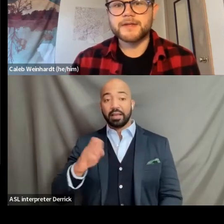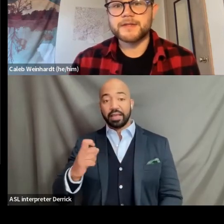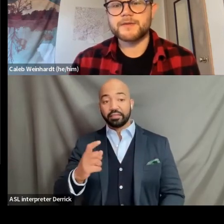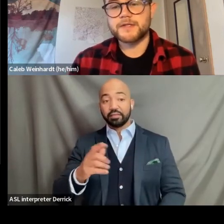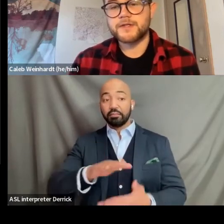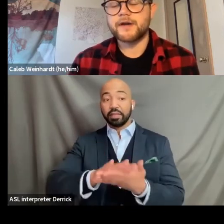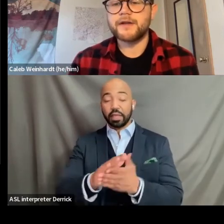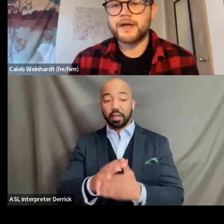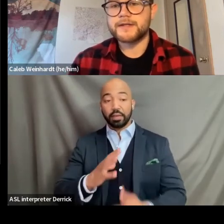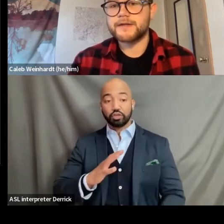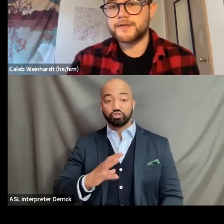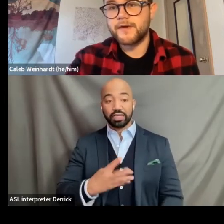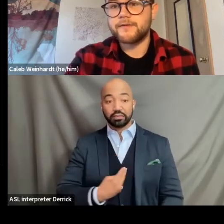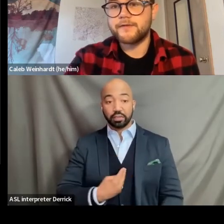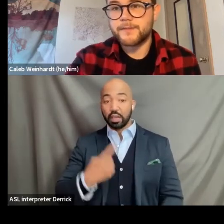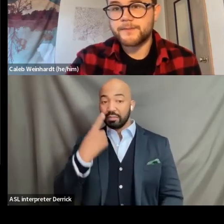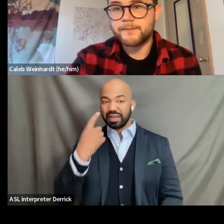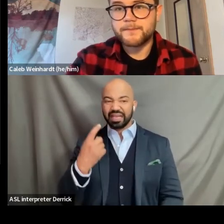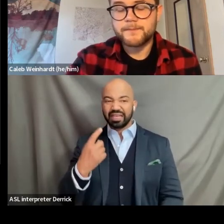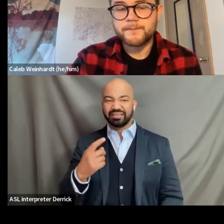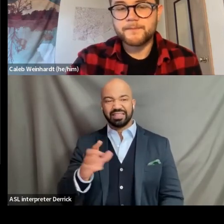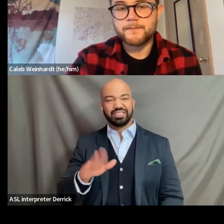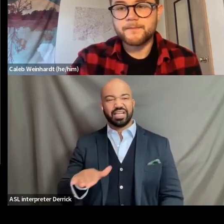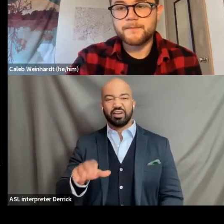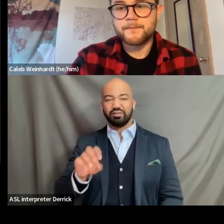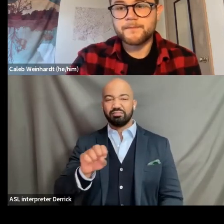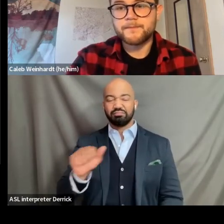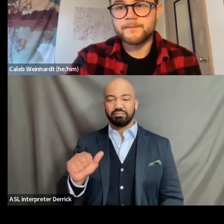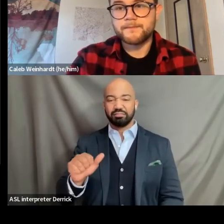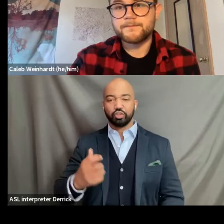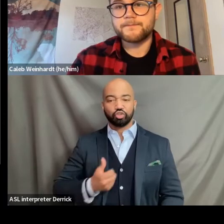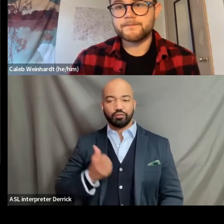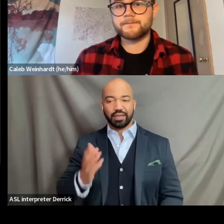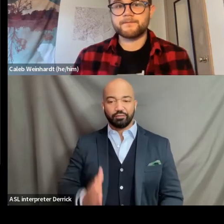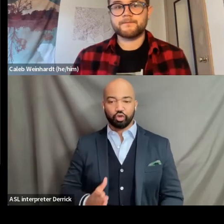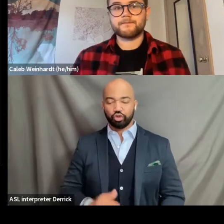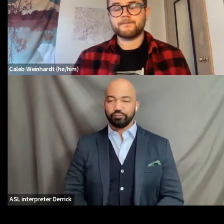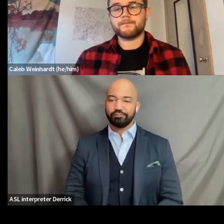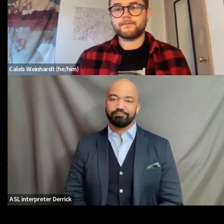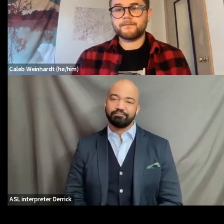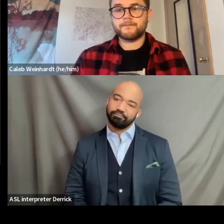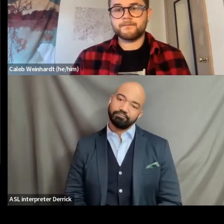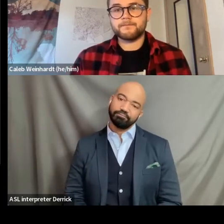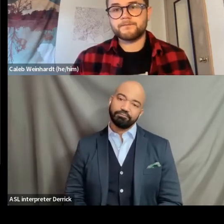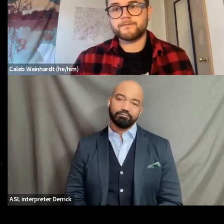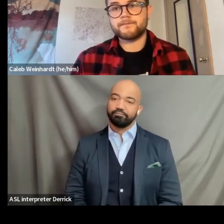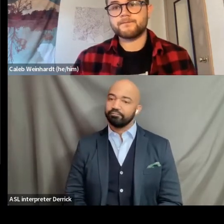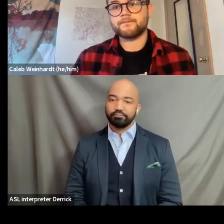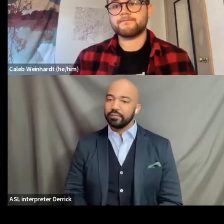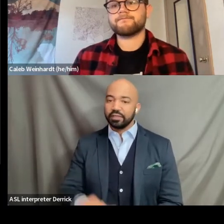"because he was a child SA survivor." Thanks Caleb. So that's not exactly minority stress